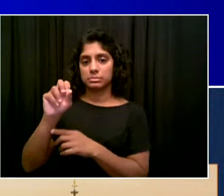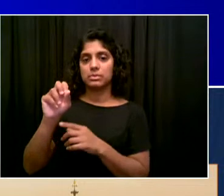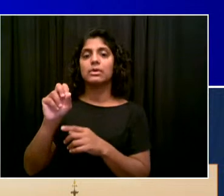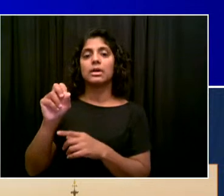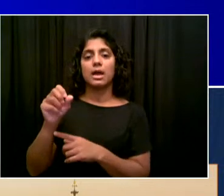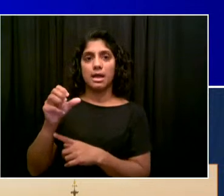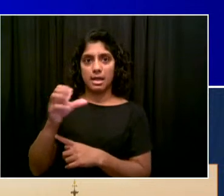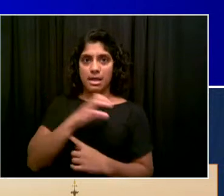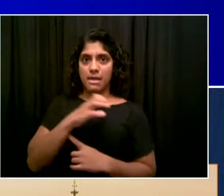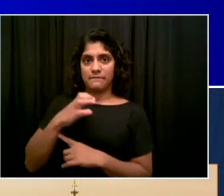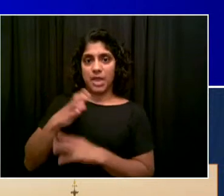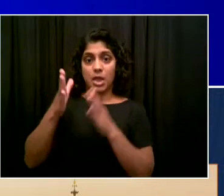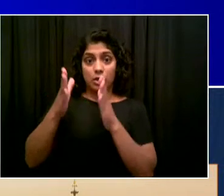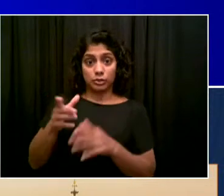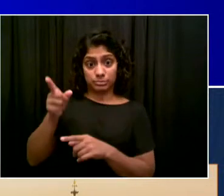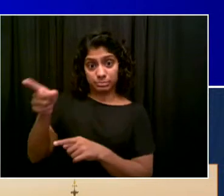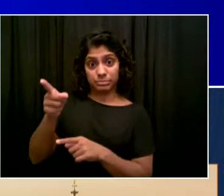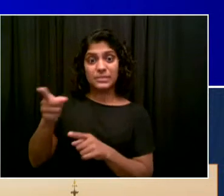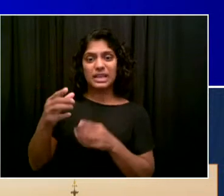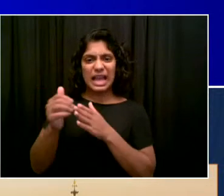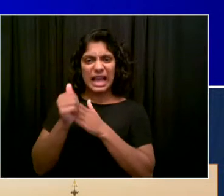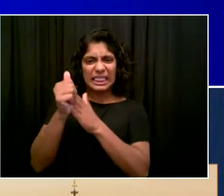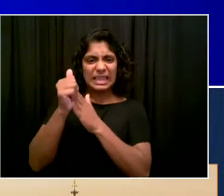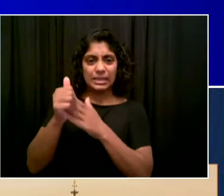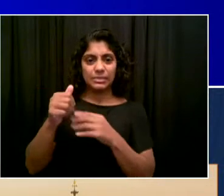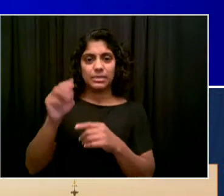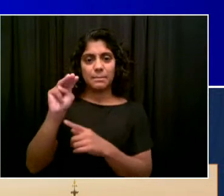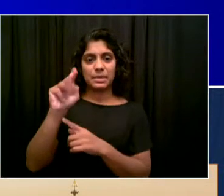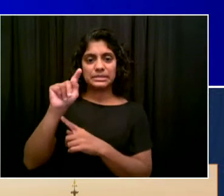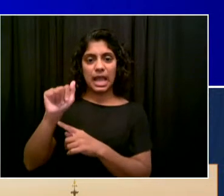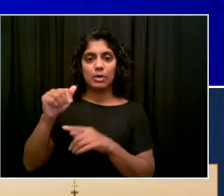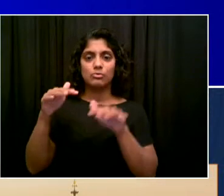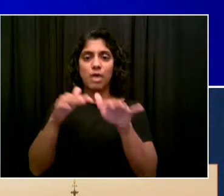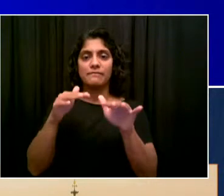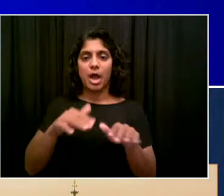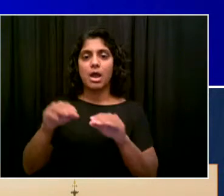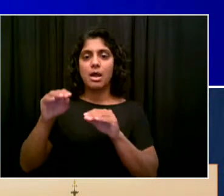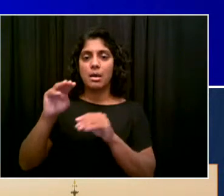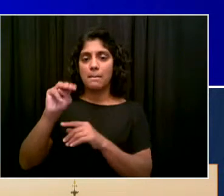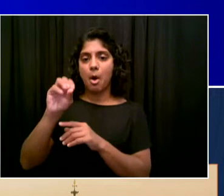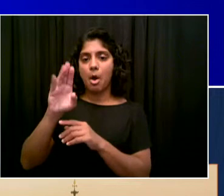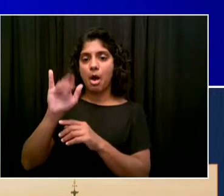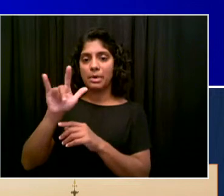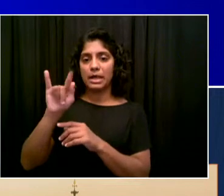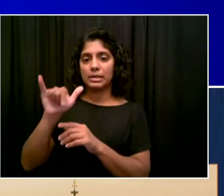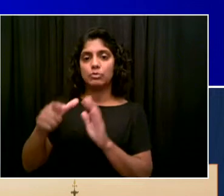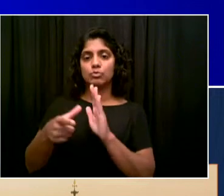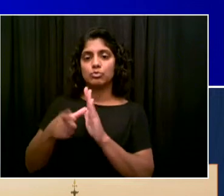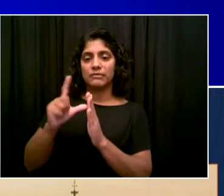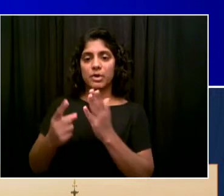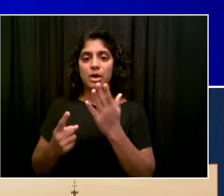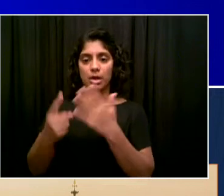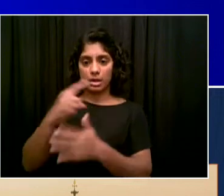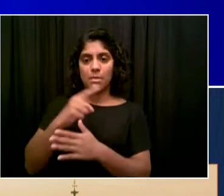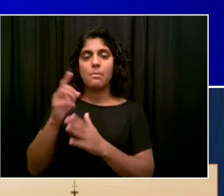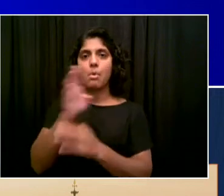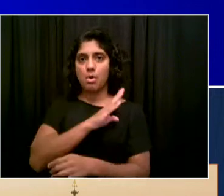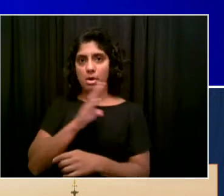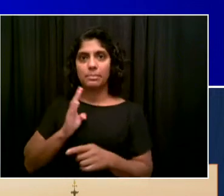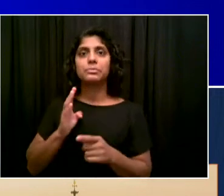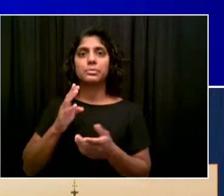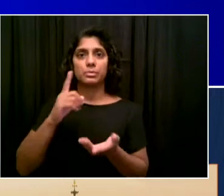THE MEETING, THE